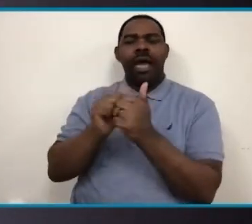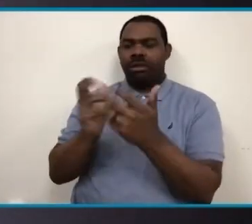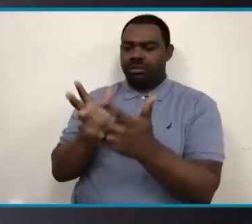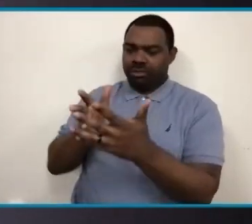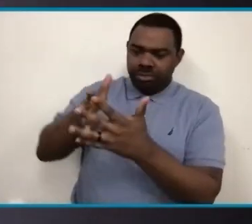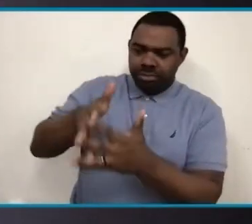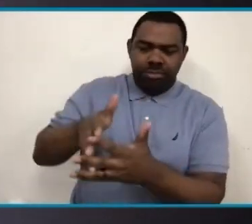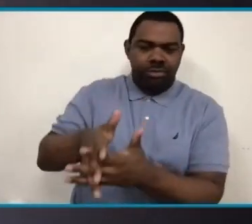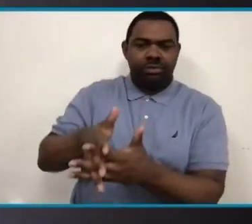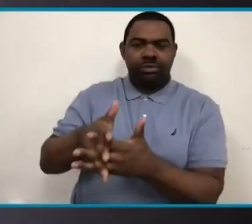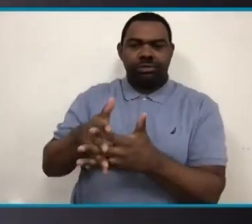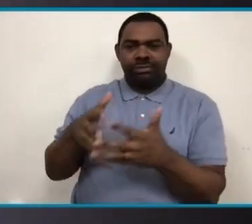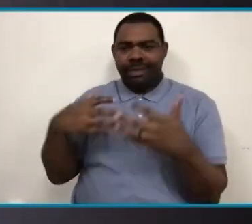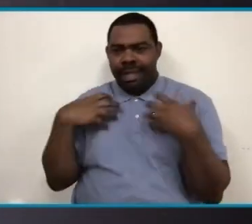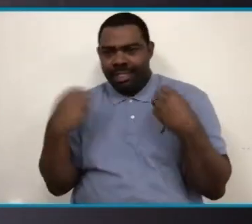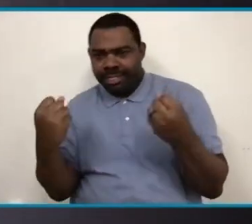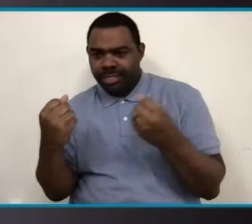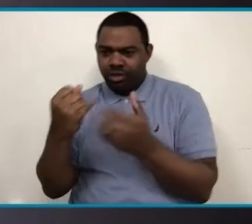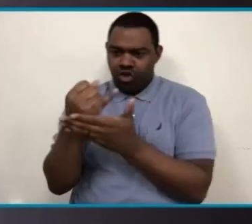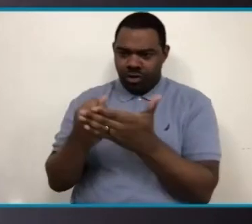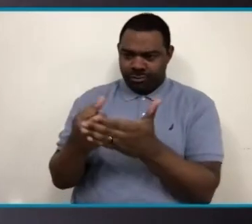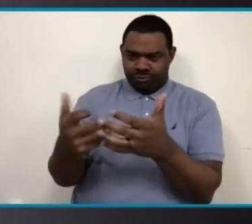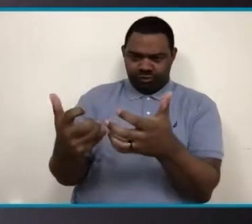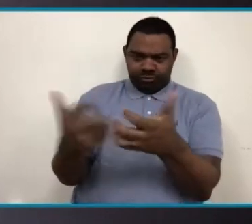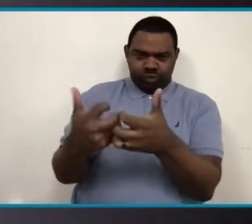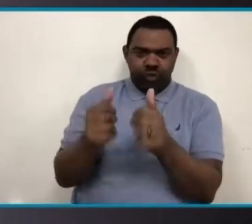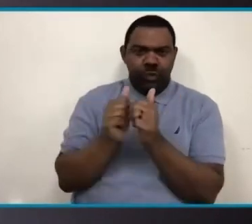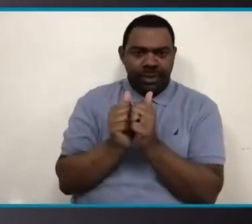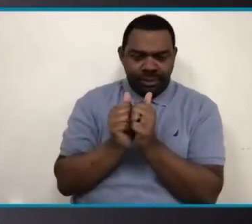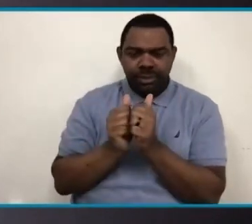access of creative arts therapy and options to support health.